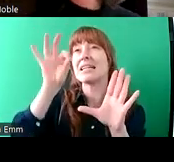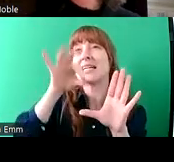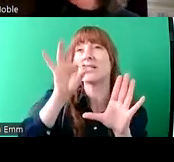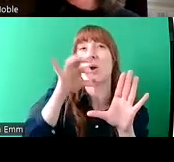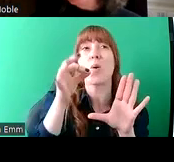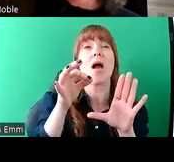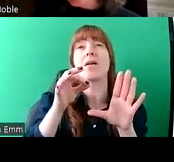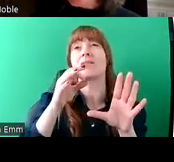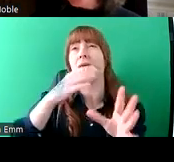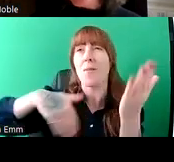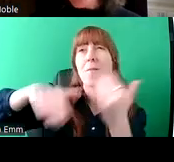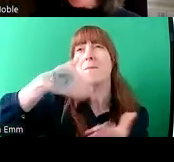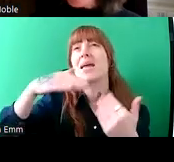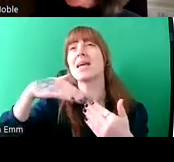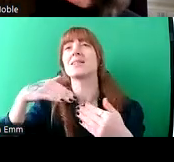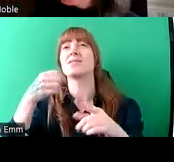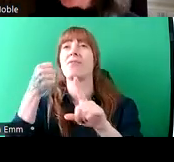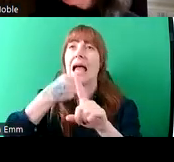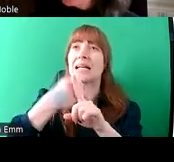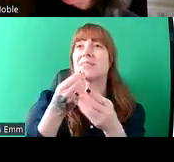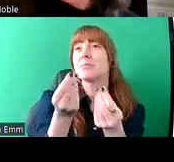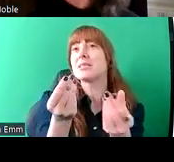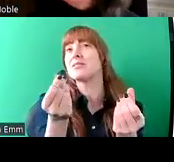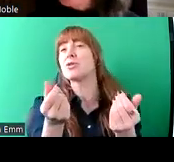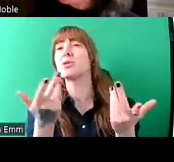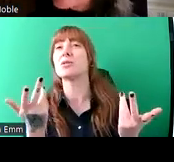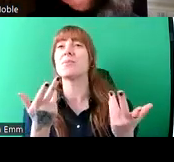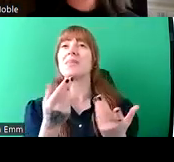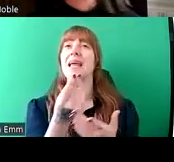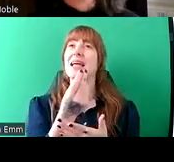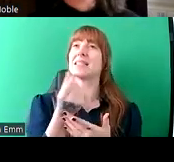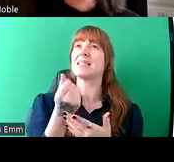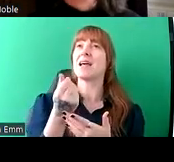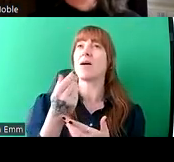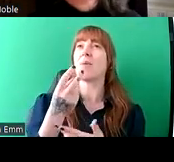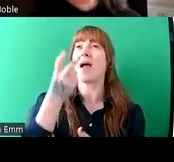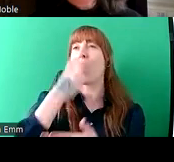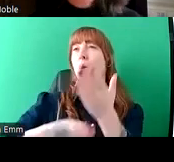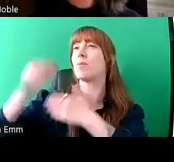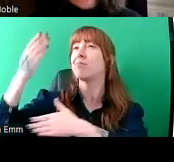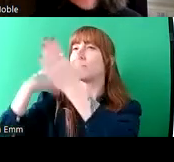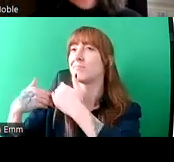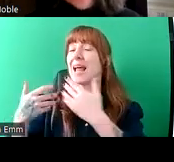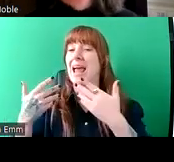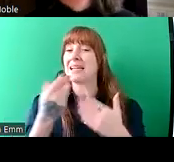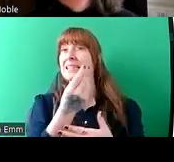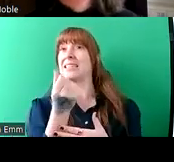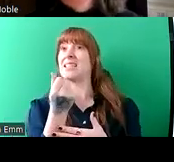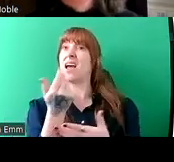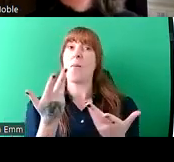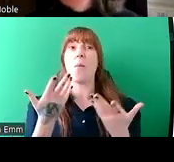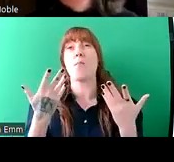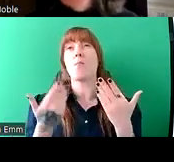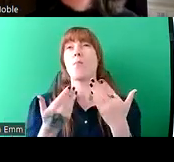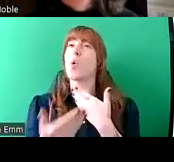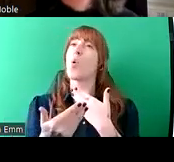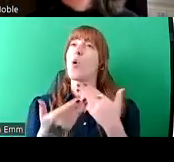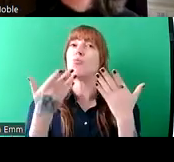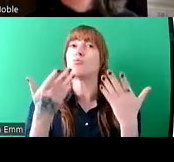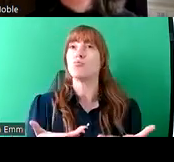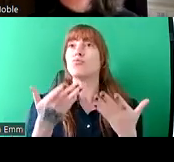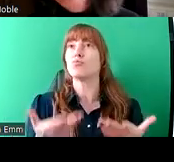of activist materials but also some everyday materials relating to women's lives. The museum